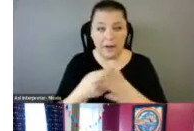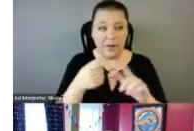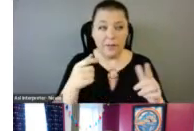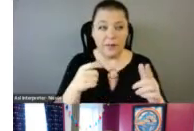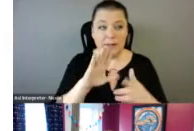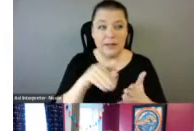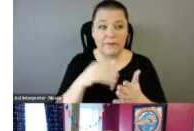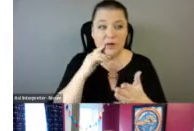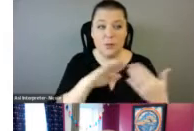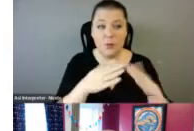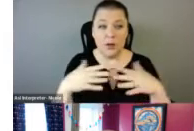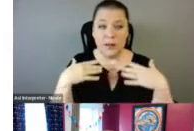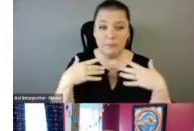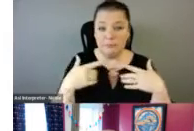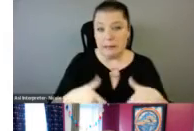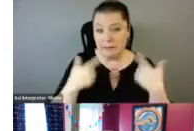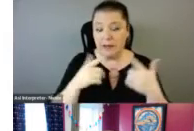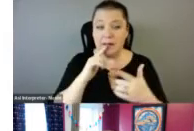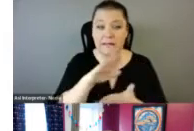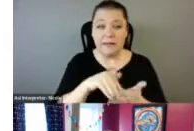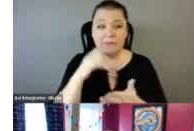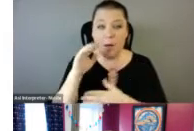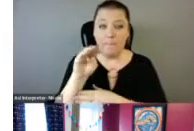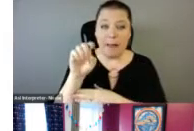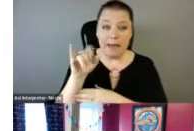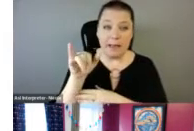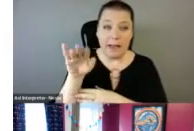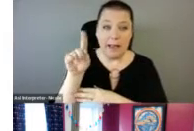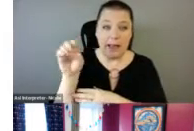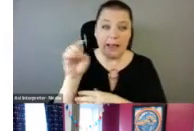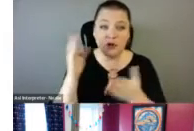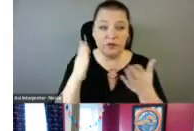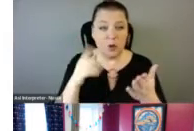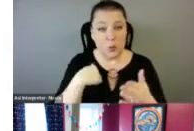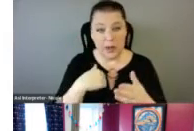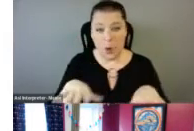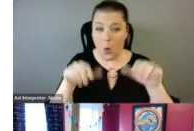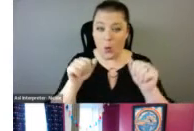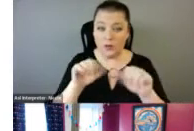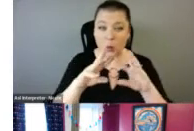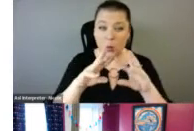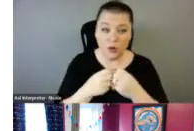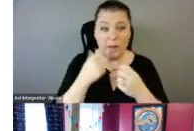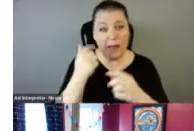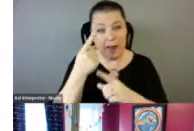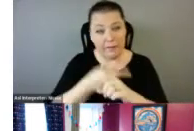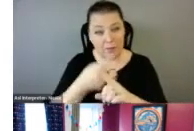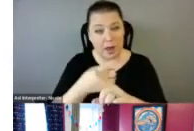Medicare and Medicaid Services. We have webinars just like this every month on a range of different topics, and you are